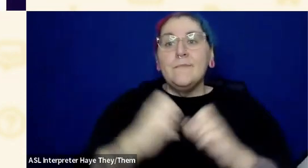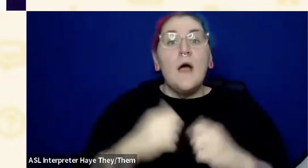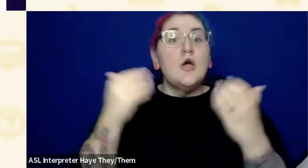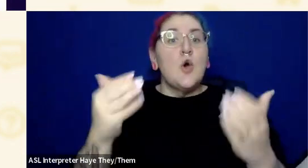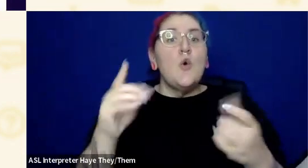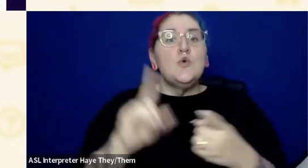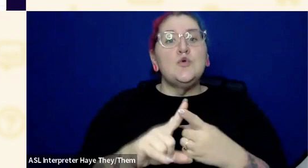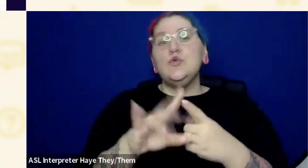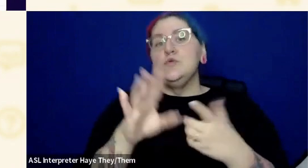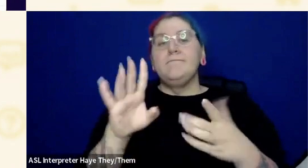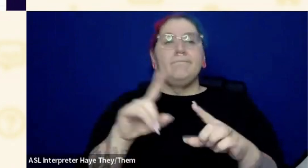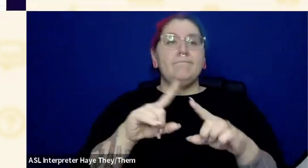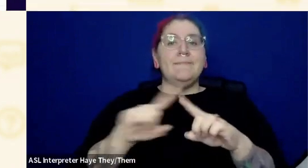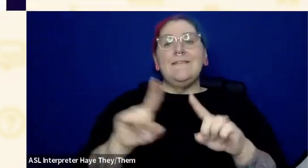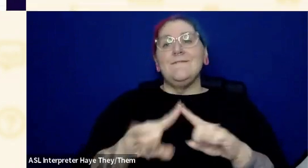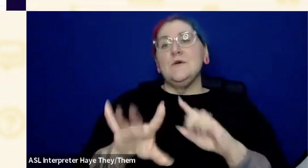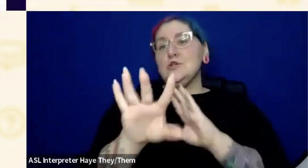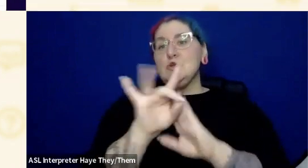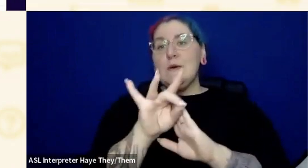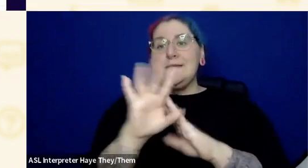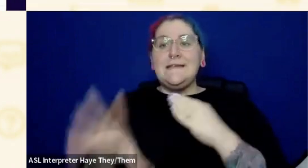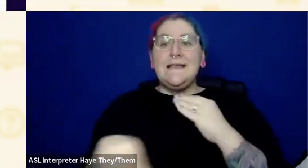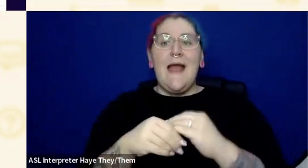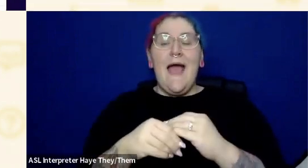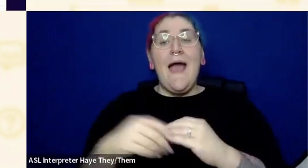So the thing about a Multi-Select field is, it's this box